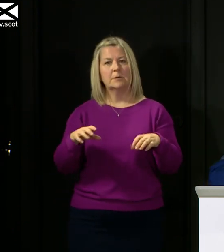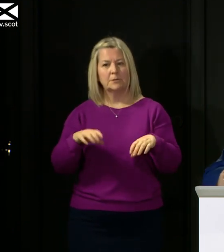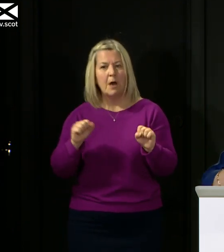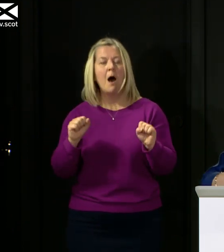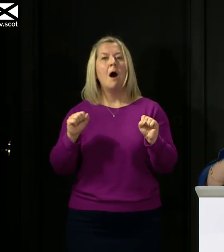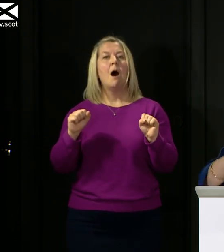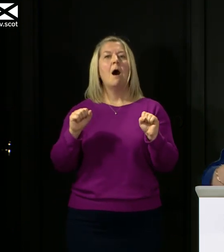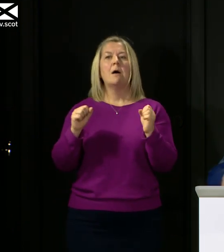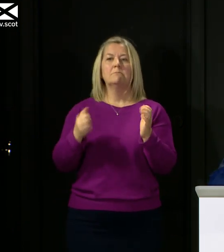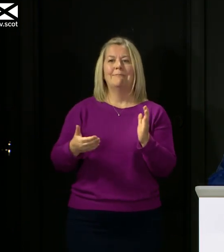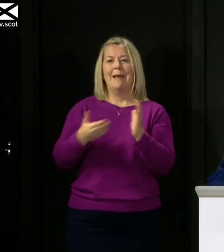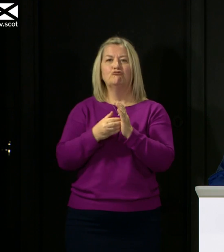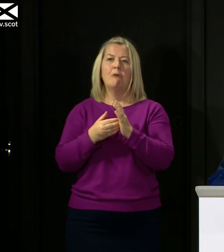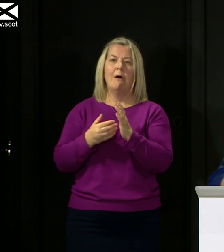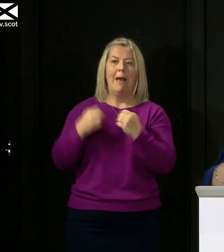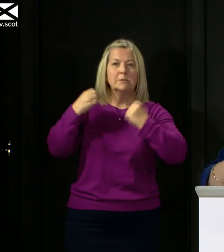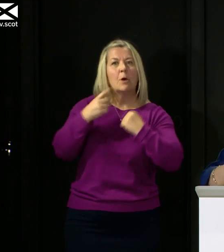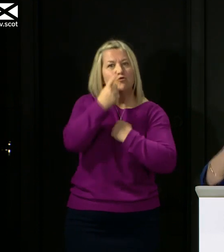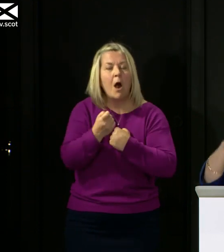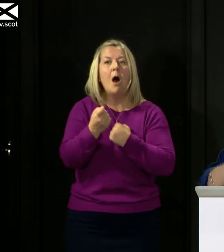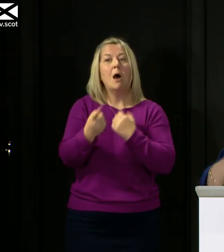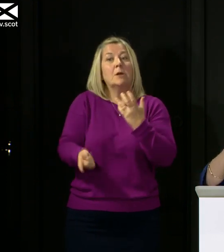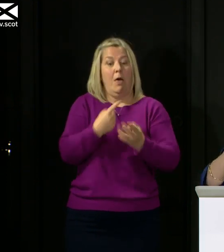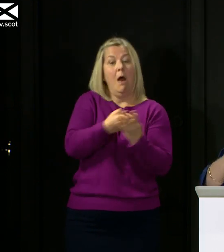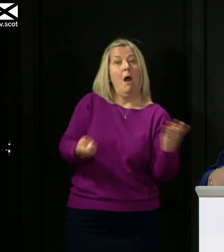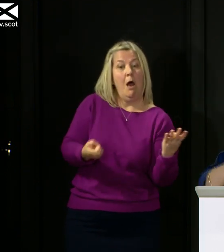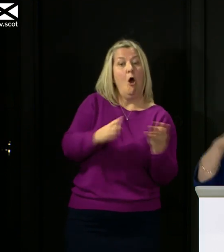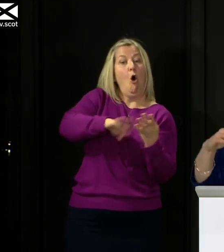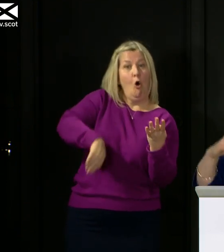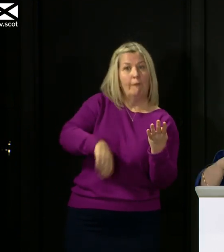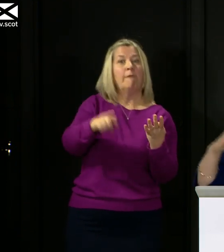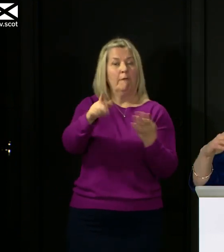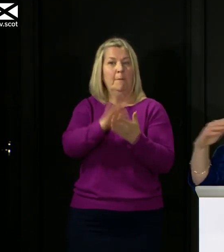are not immediately going to see a resurgence of the virus that would tip us above that